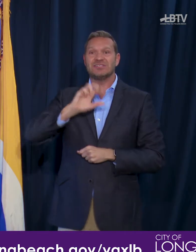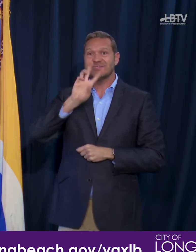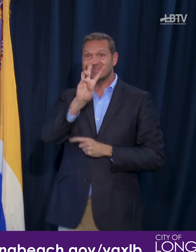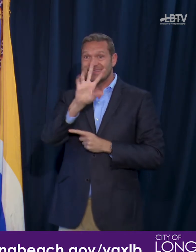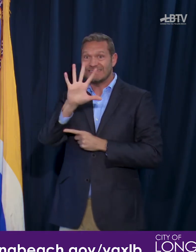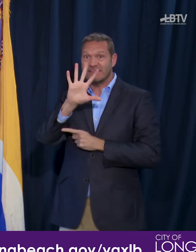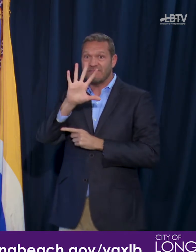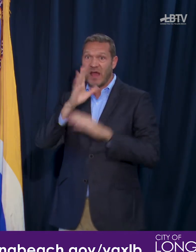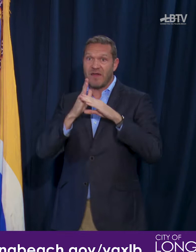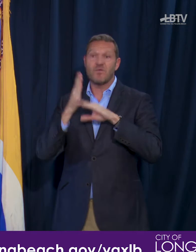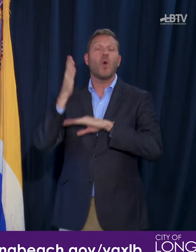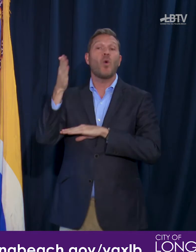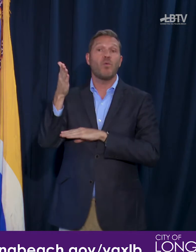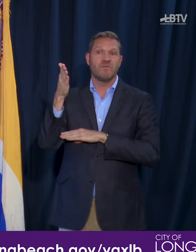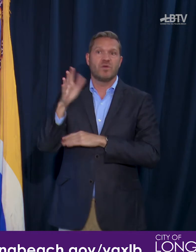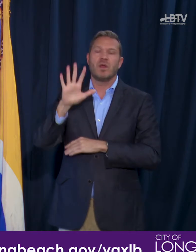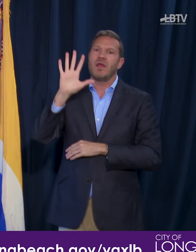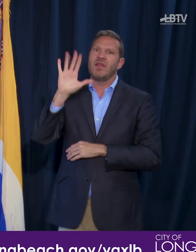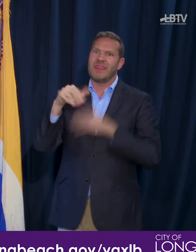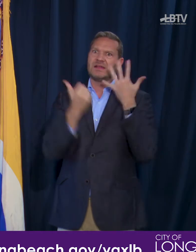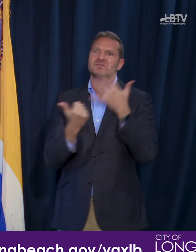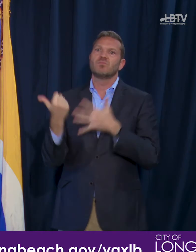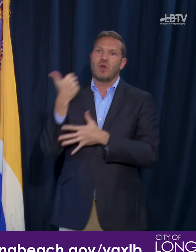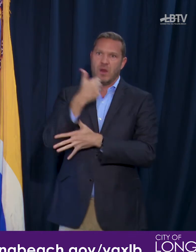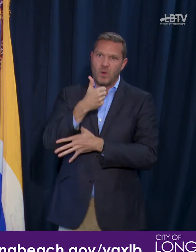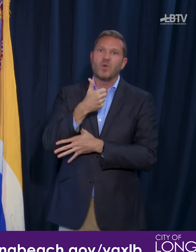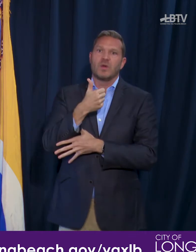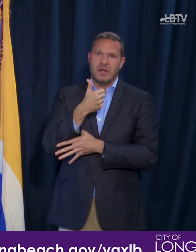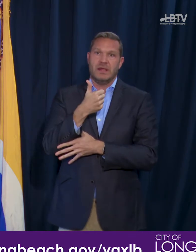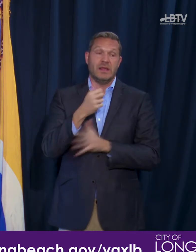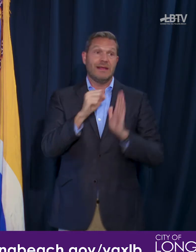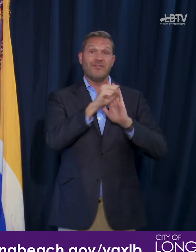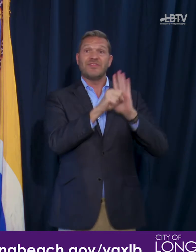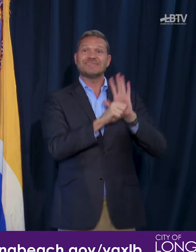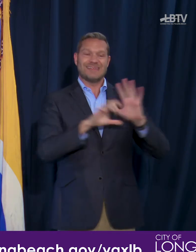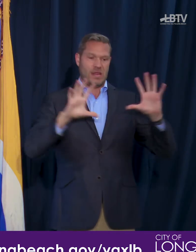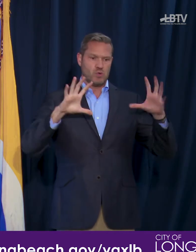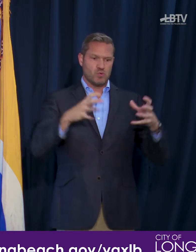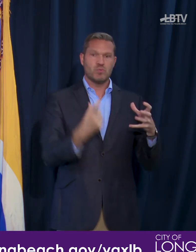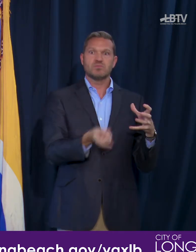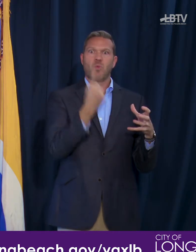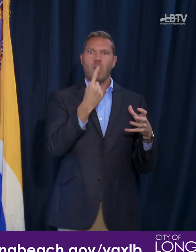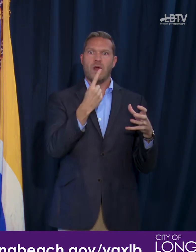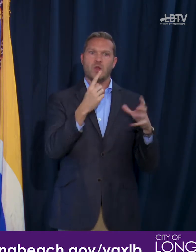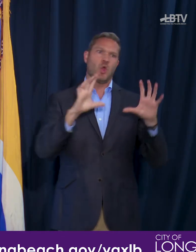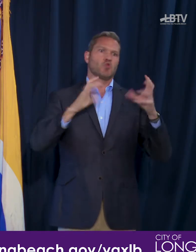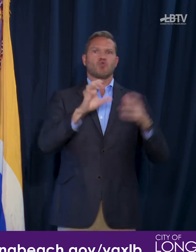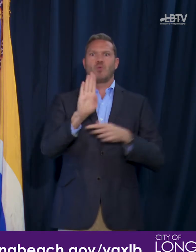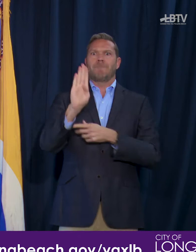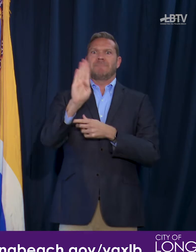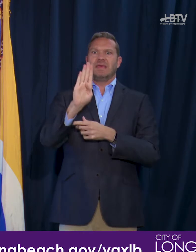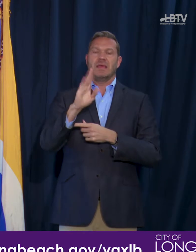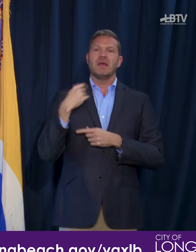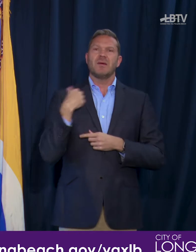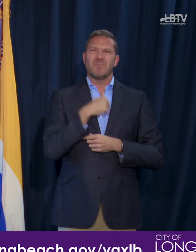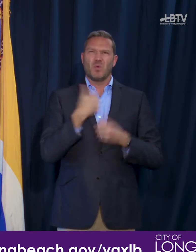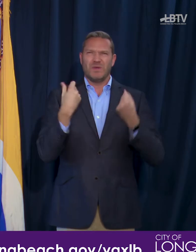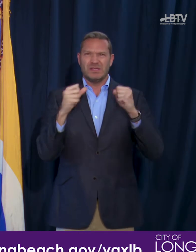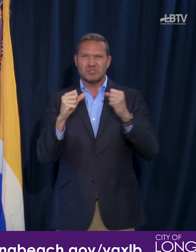We've been getting a lot of questions about prioritization. The State puts them all together and one group, we are prioritizing the best we can, 65 and